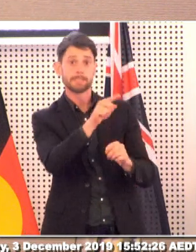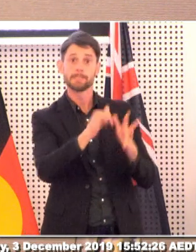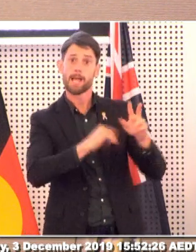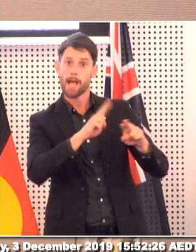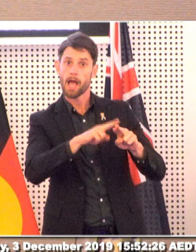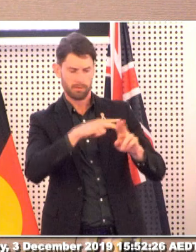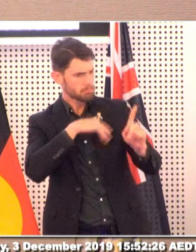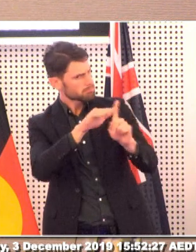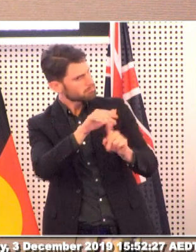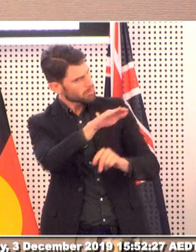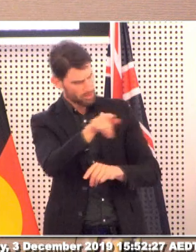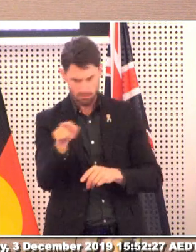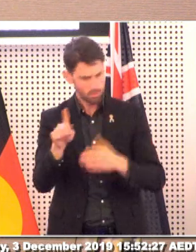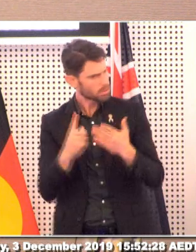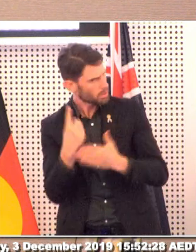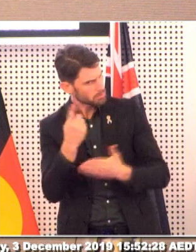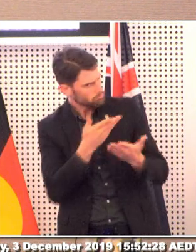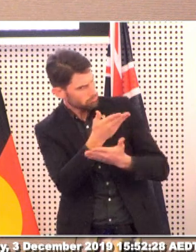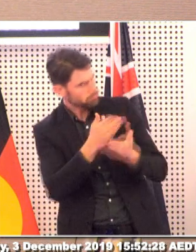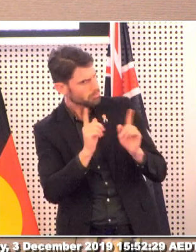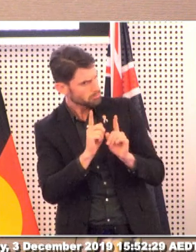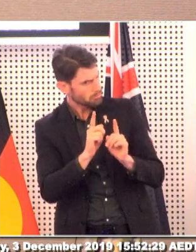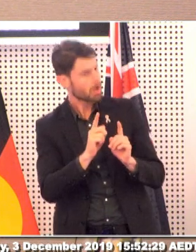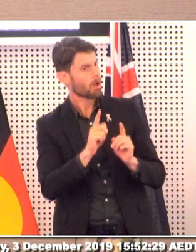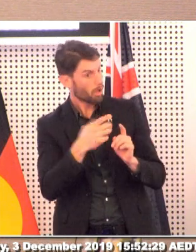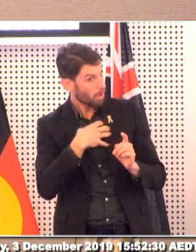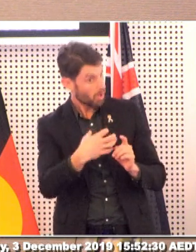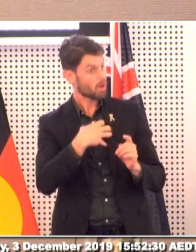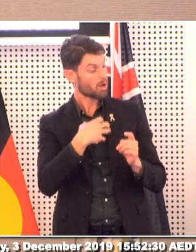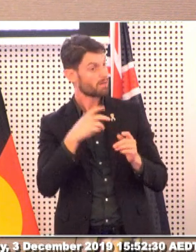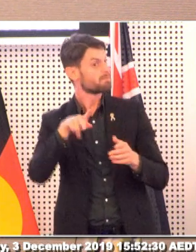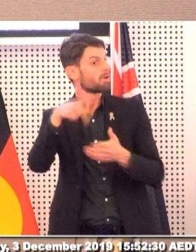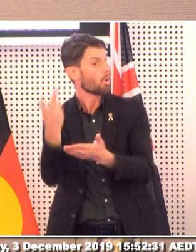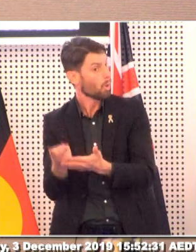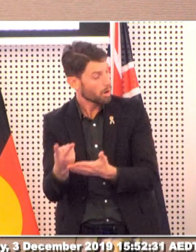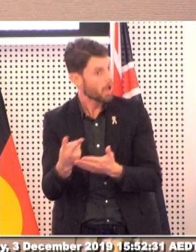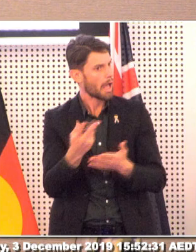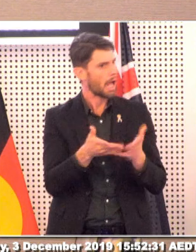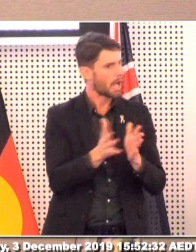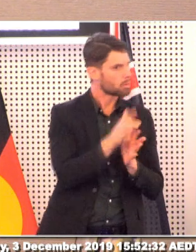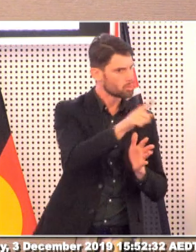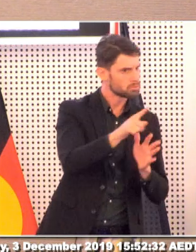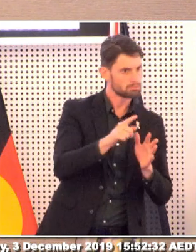happened? Now what’s being done about it?” And it may be that the – the resident